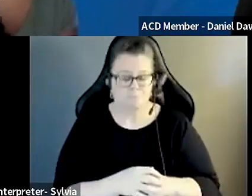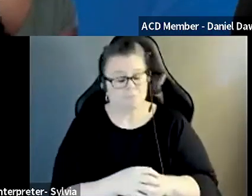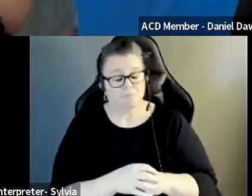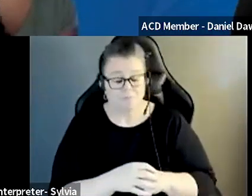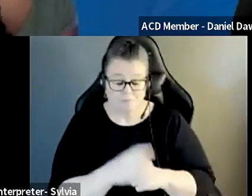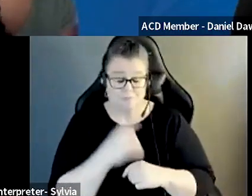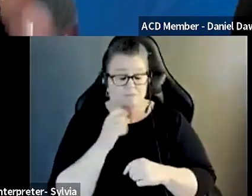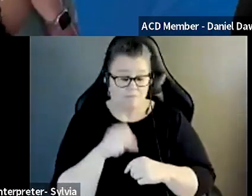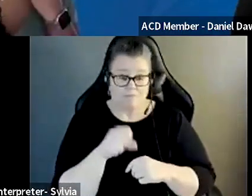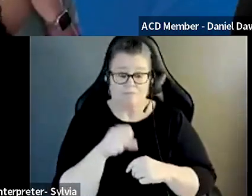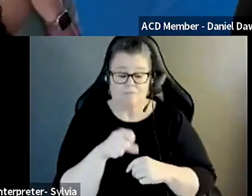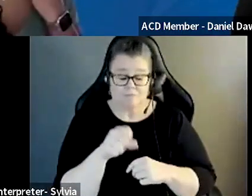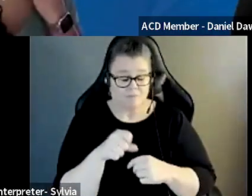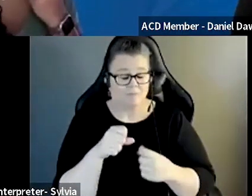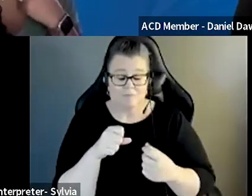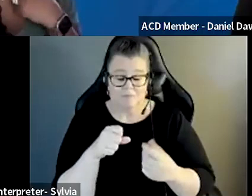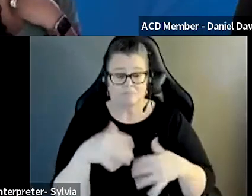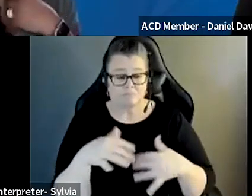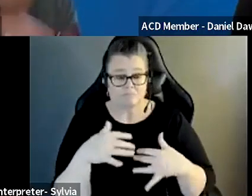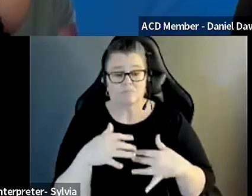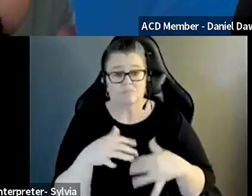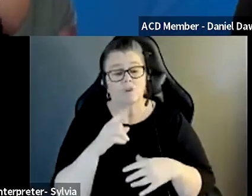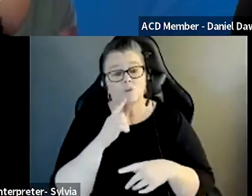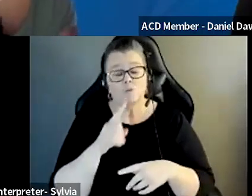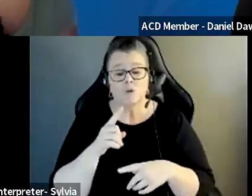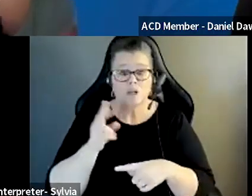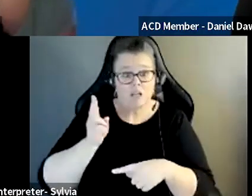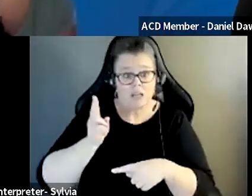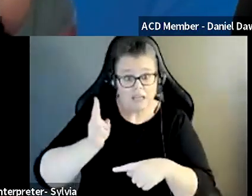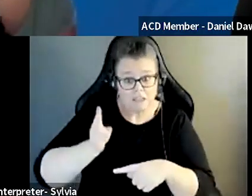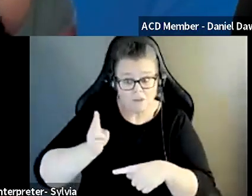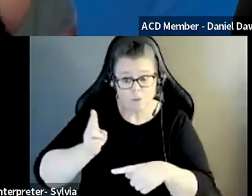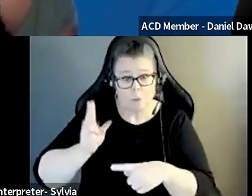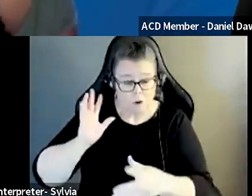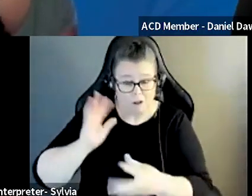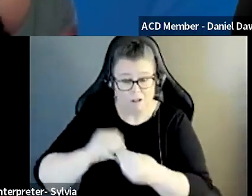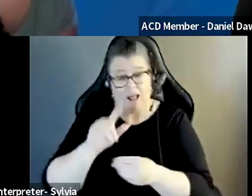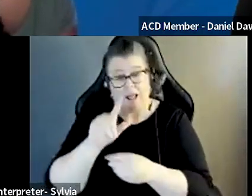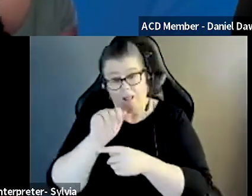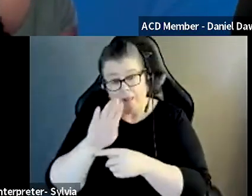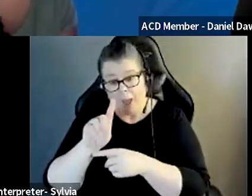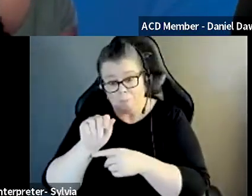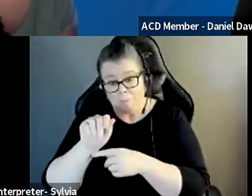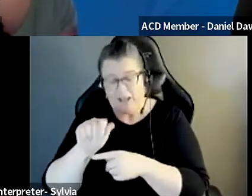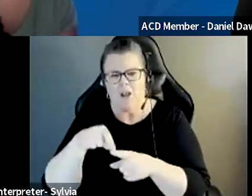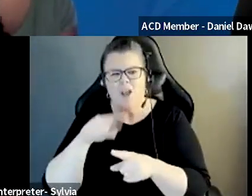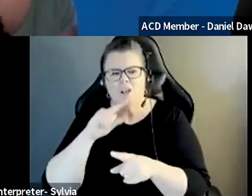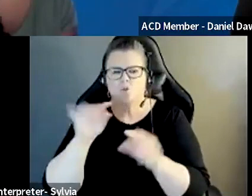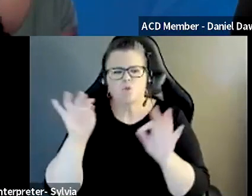The -- you know, historically laboratory data is a critical -- it's a component of what the public health establishment